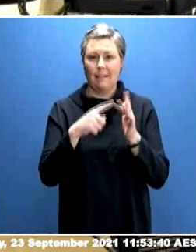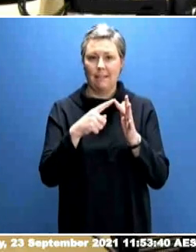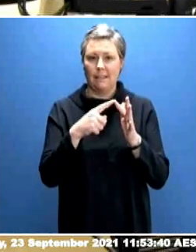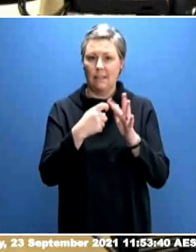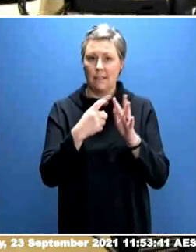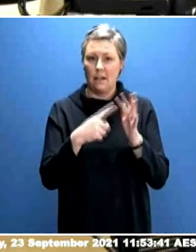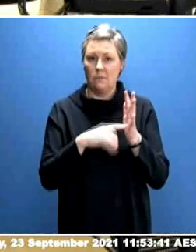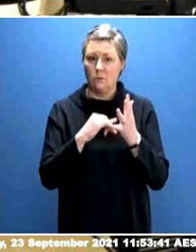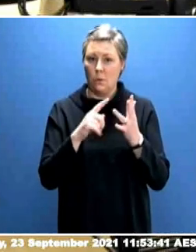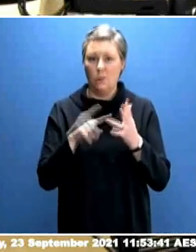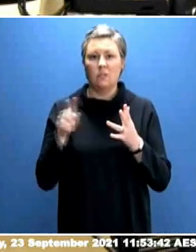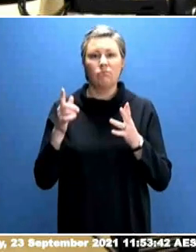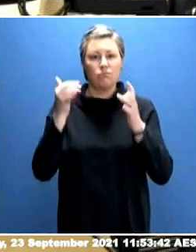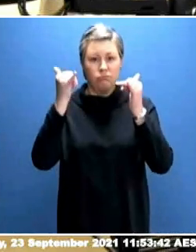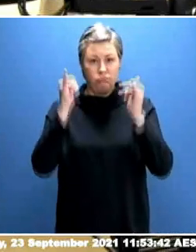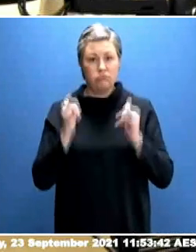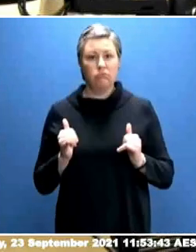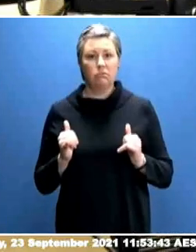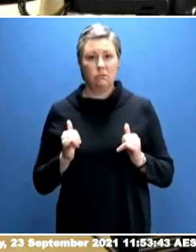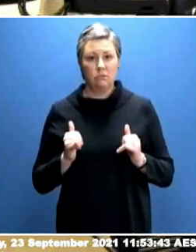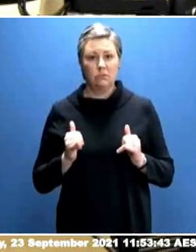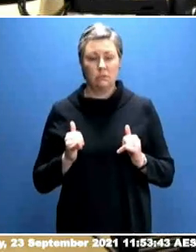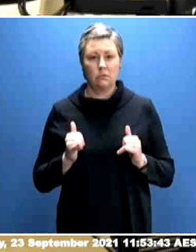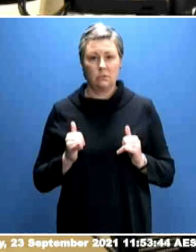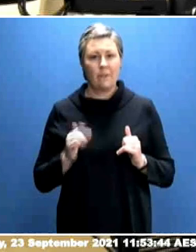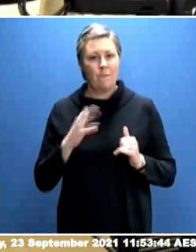a solicitor in charge of the Care and Protection Practice, NSW Legal Aid.